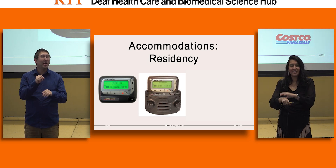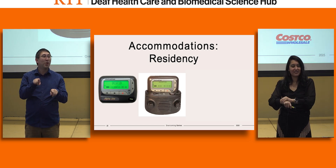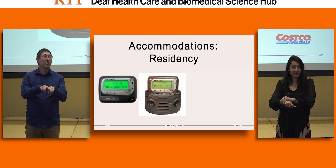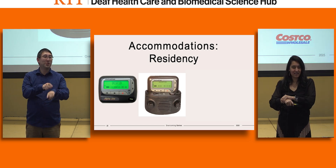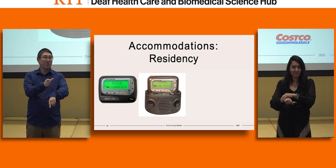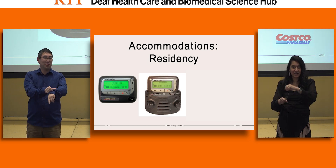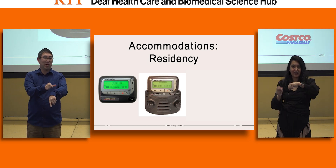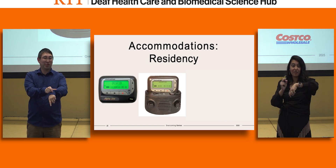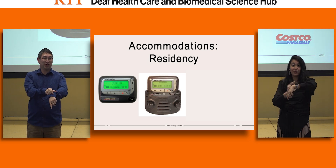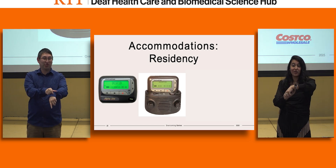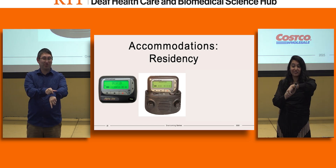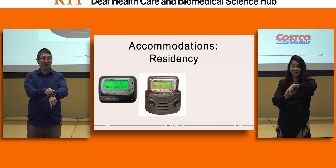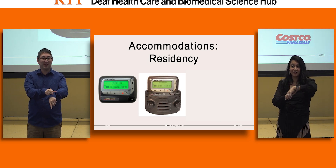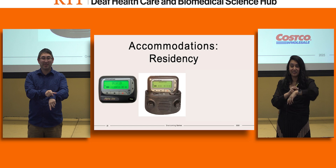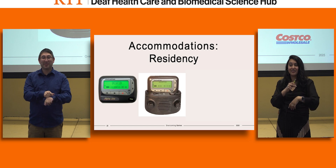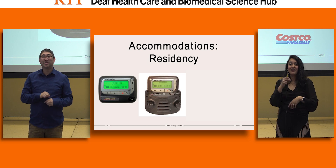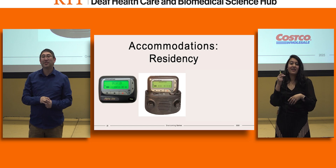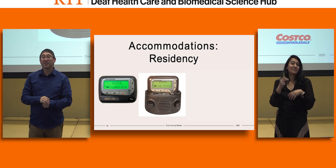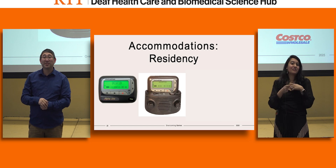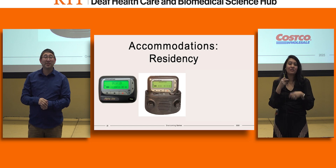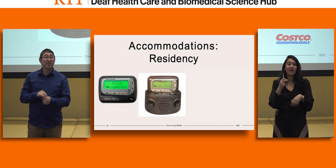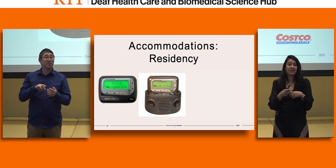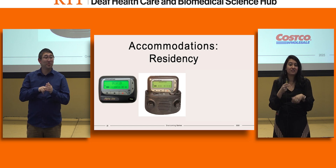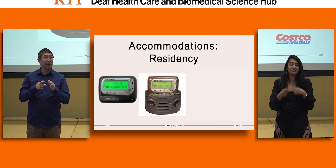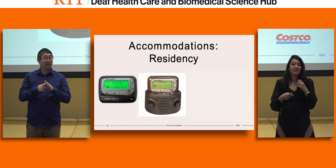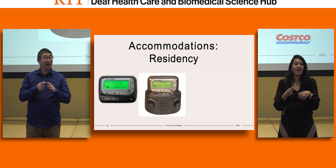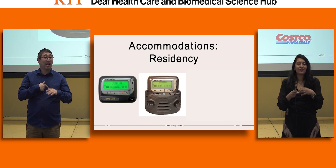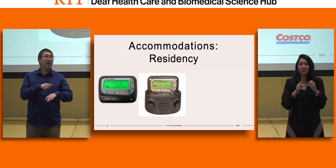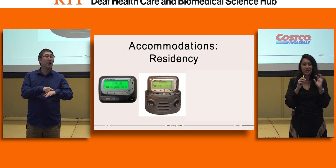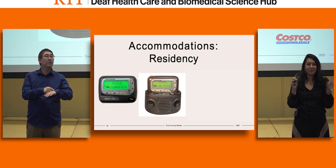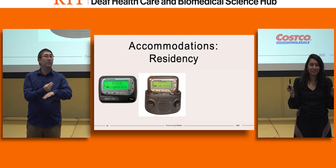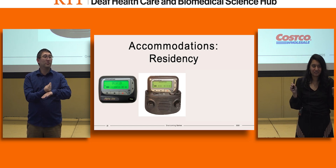and I have my Apple Watch on, and so, I actually have an away message up